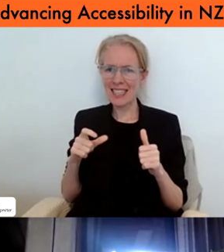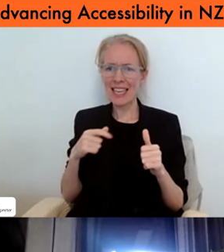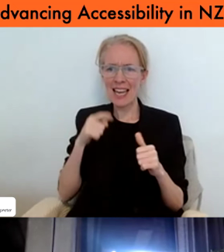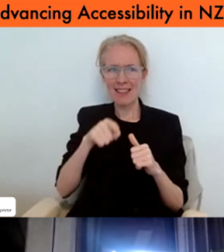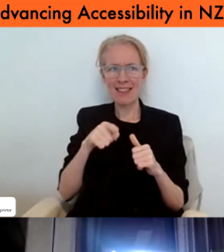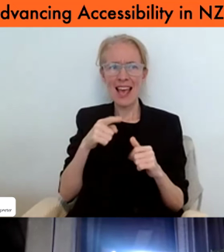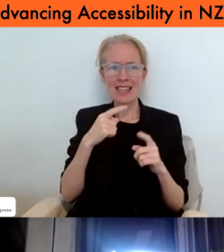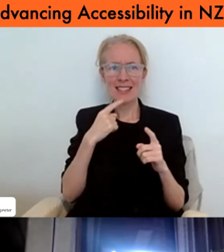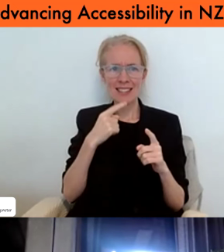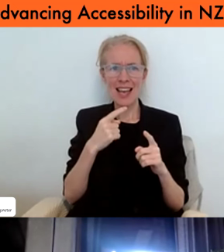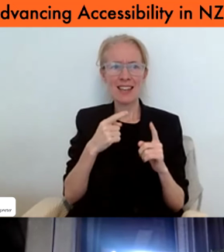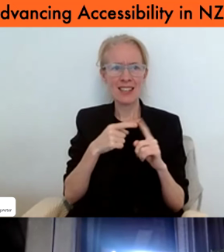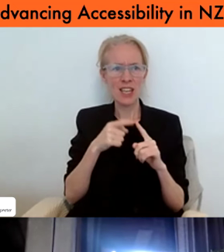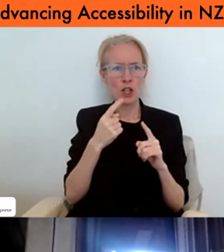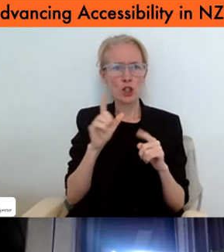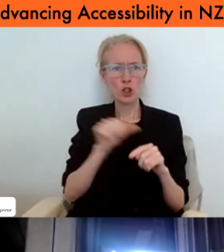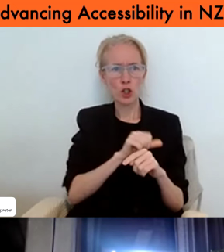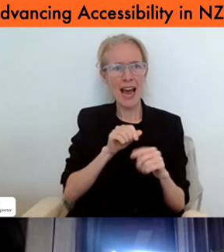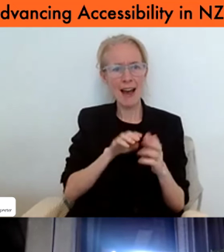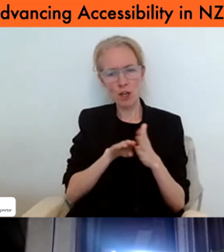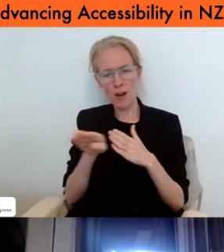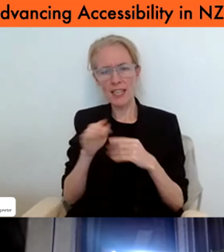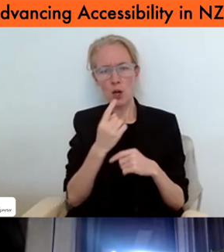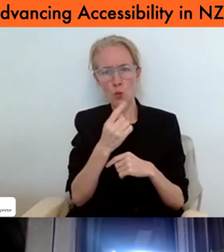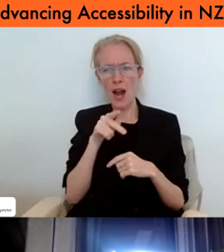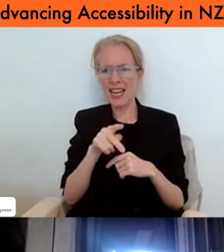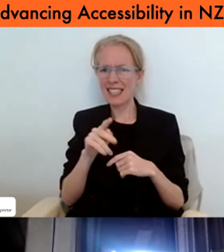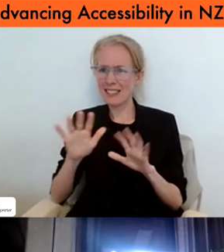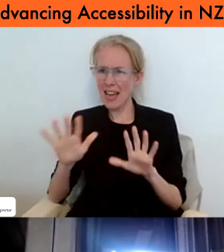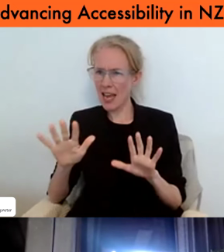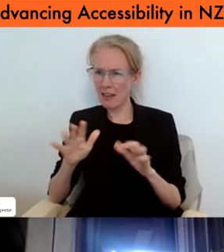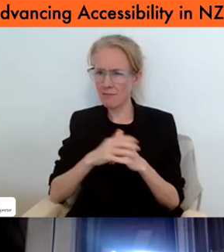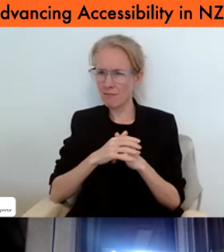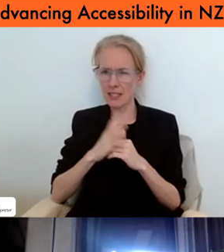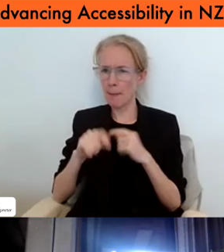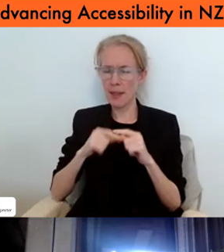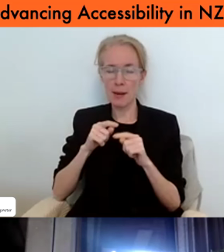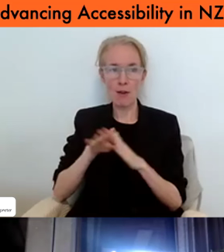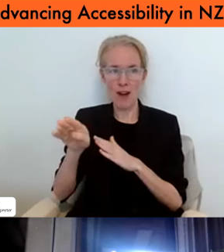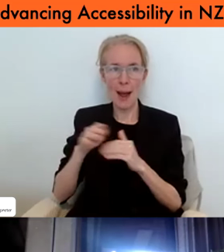ramps? I pointed out that the chair has to be pushed up the ramp and